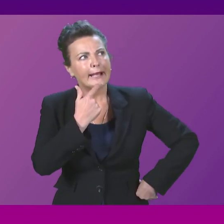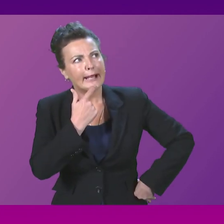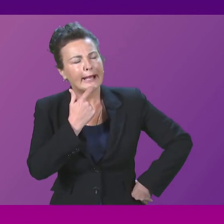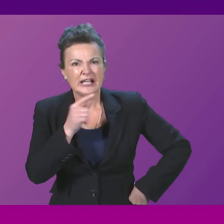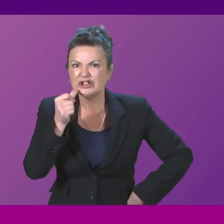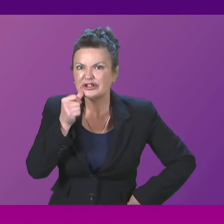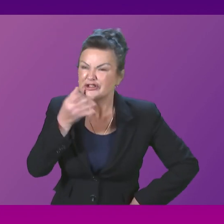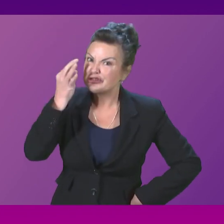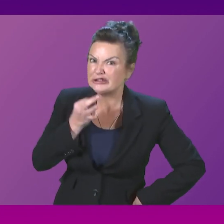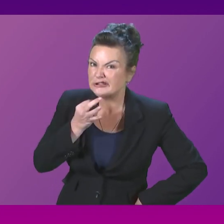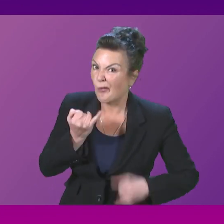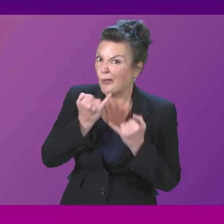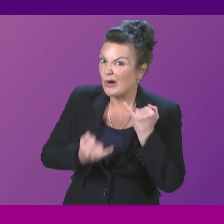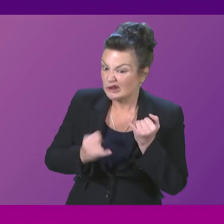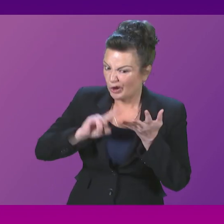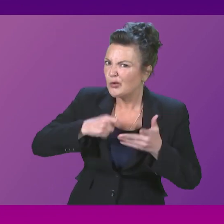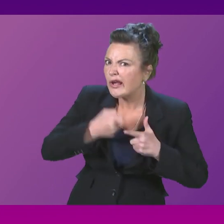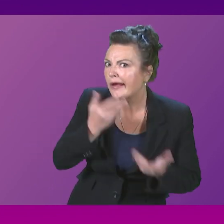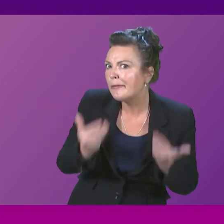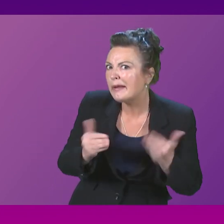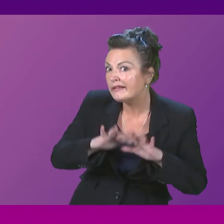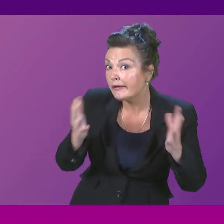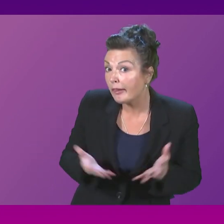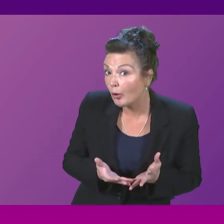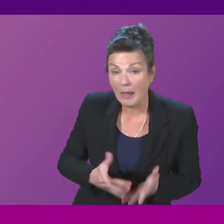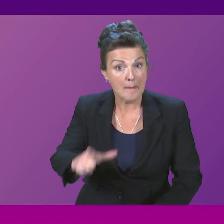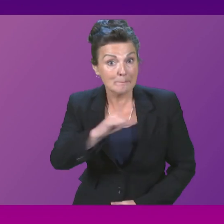the UK than around most of the rest of the globe right now because of the economic and